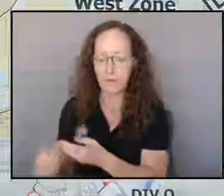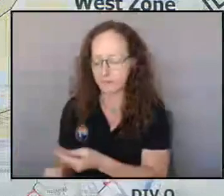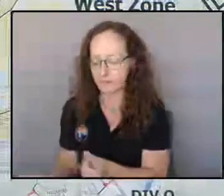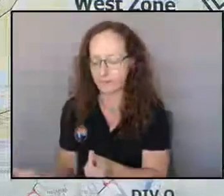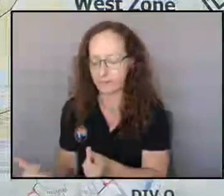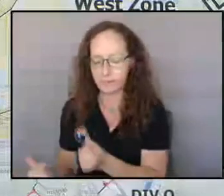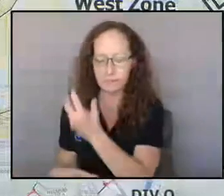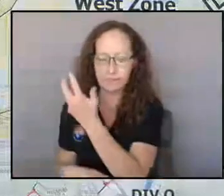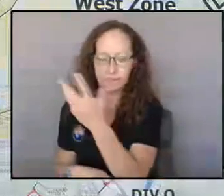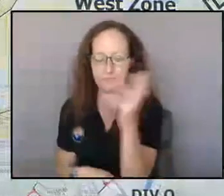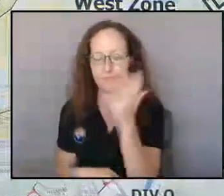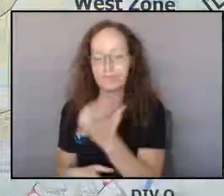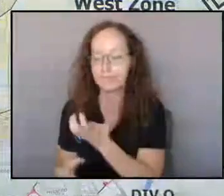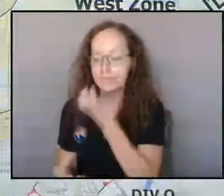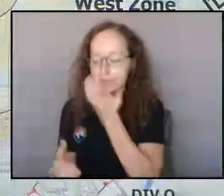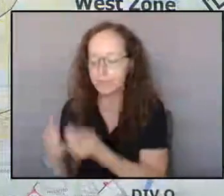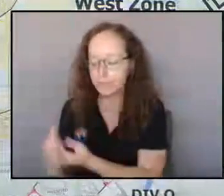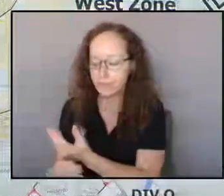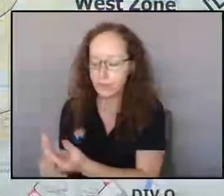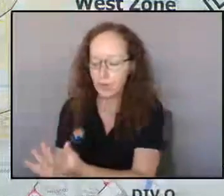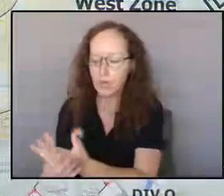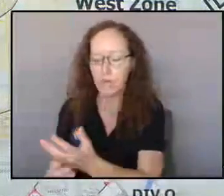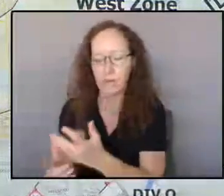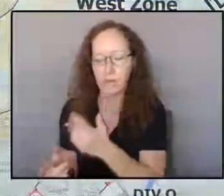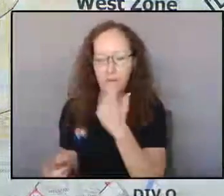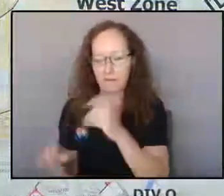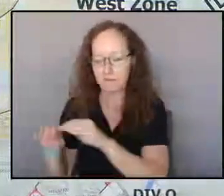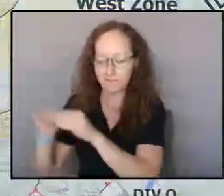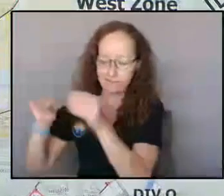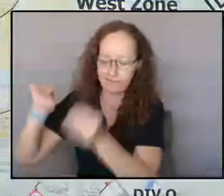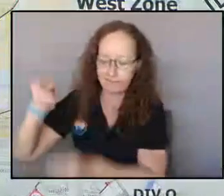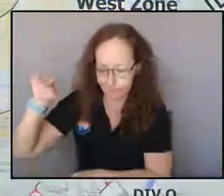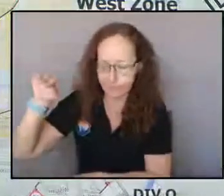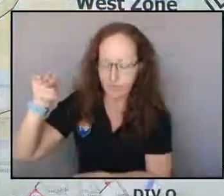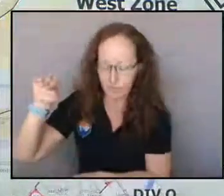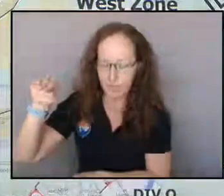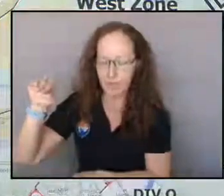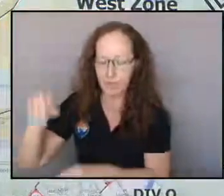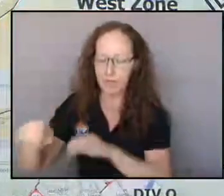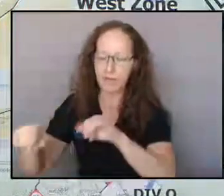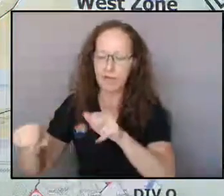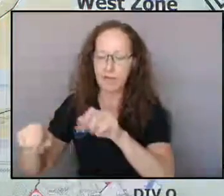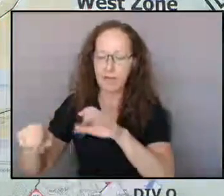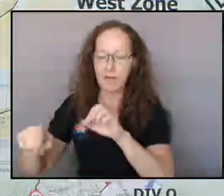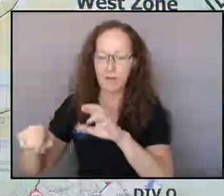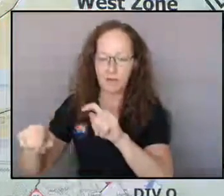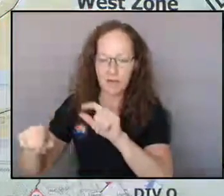SERPENT LAKE INTERSECTS THE AREA WHERE THERE IS NO FUEL.